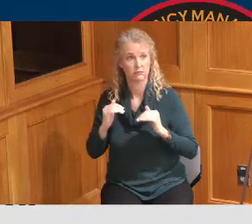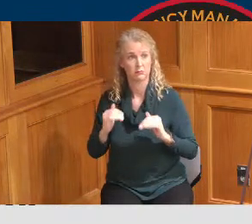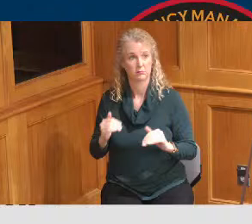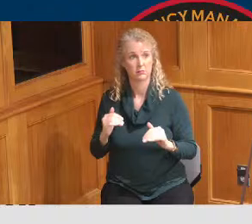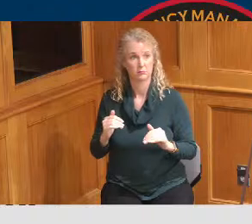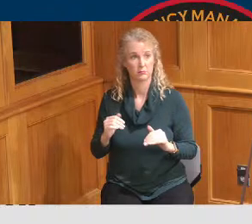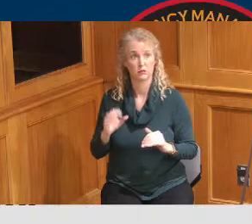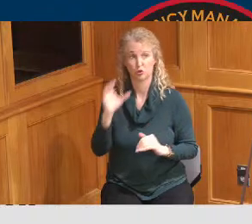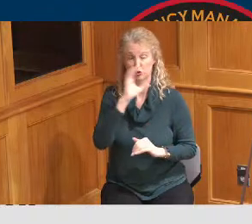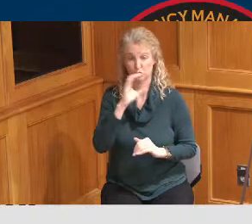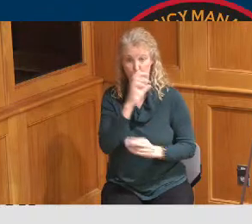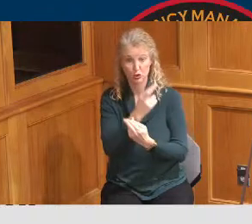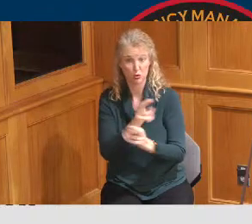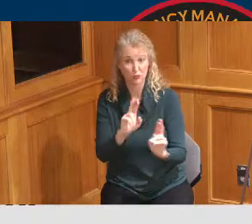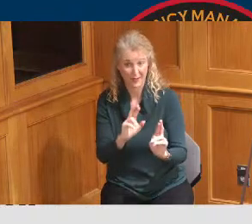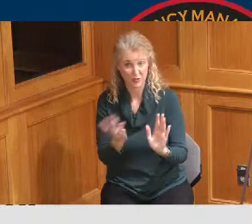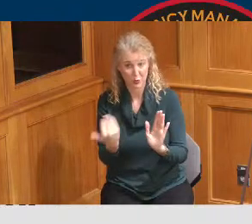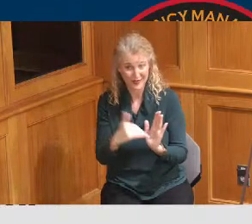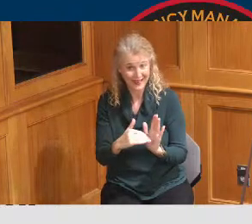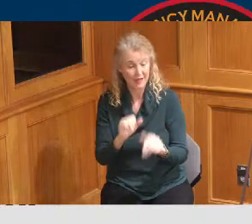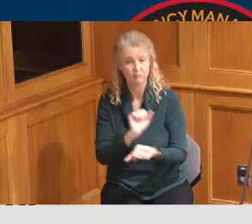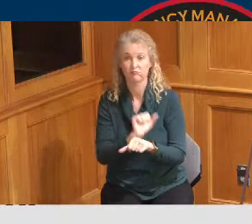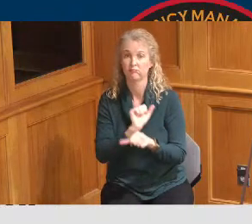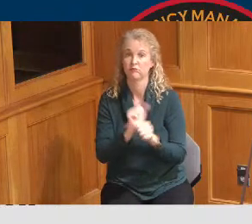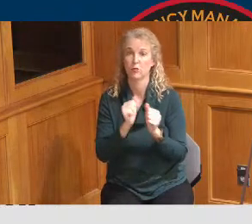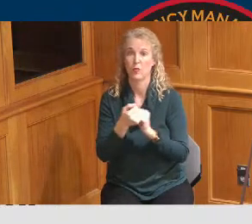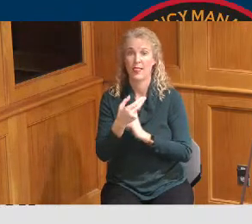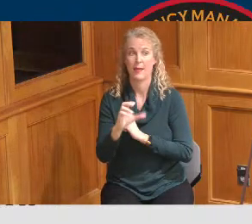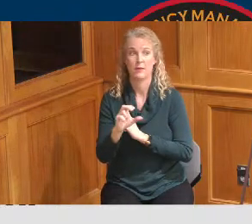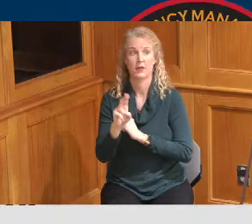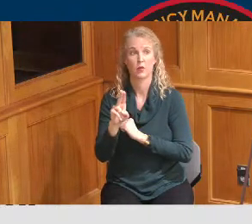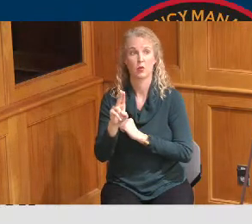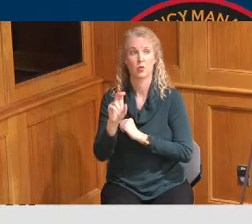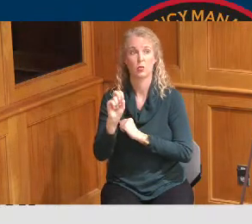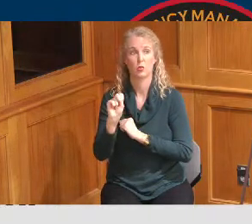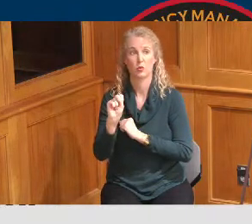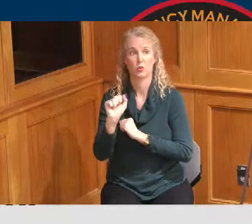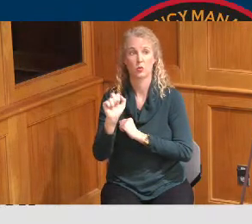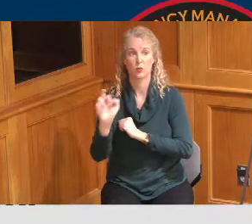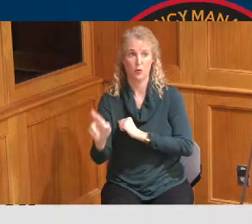search and rescue again we work closely with Hamilton County usar hazardous materials that's